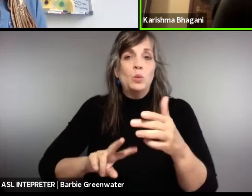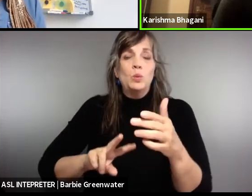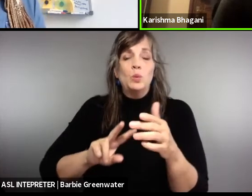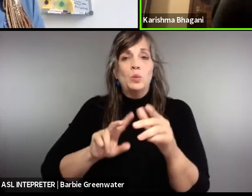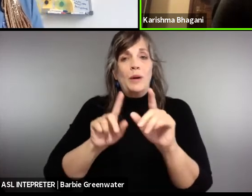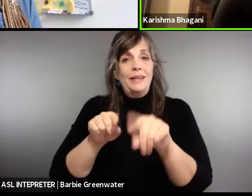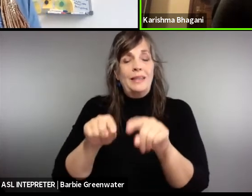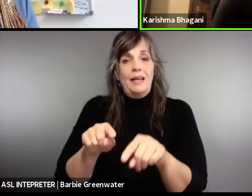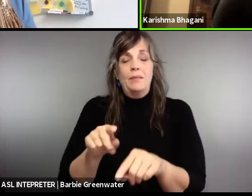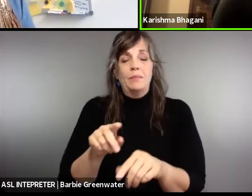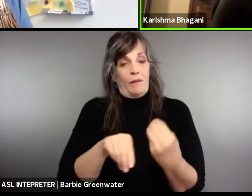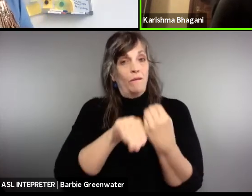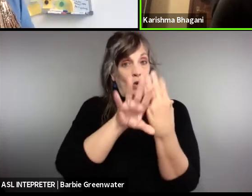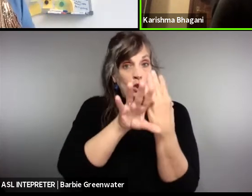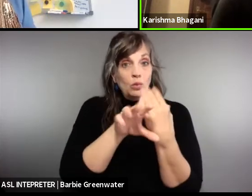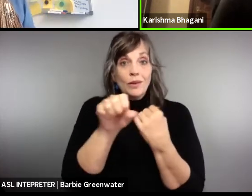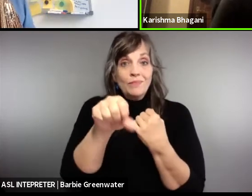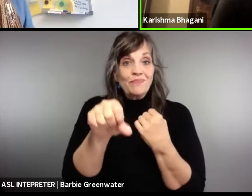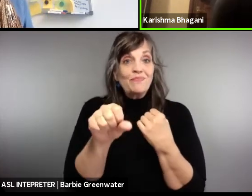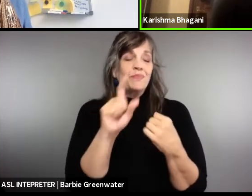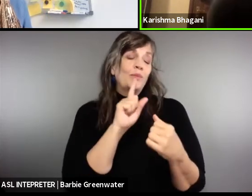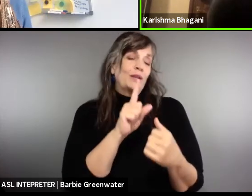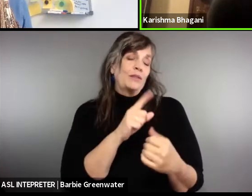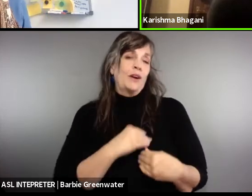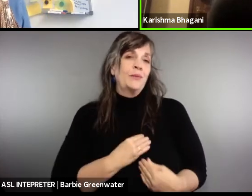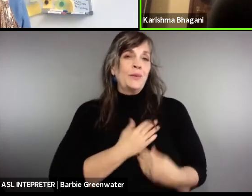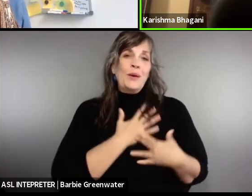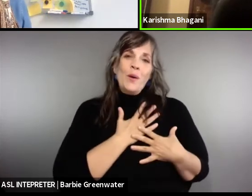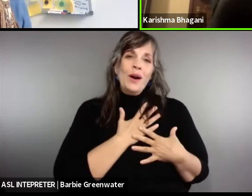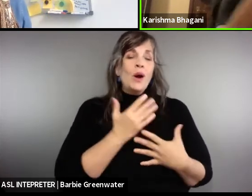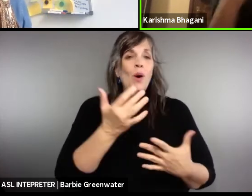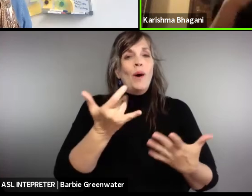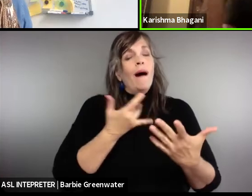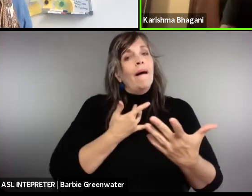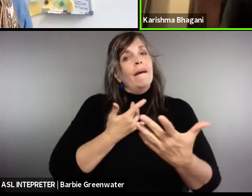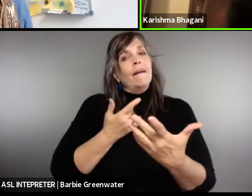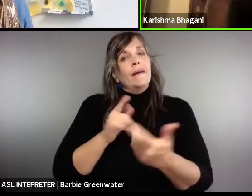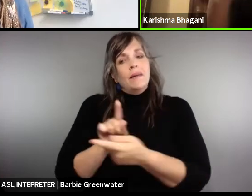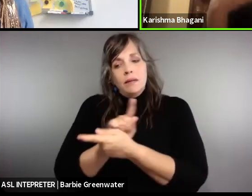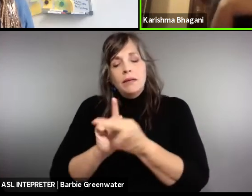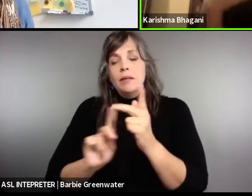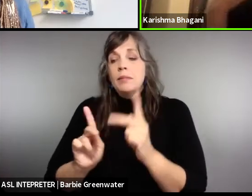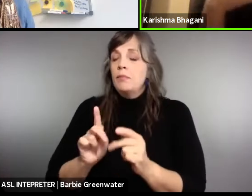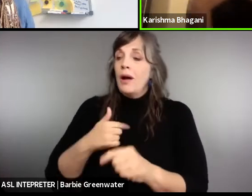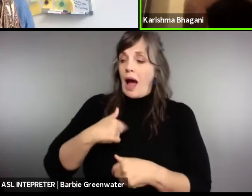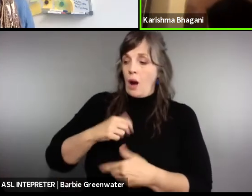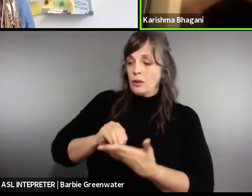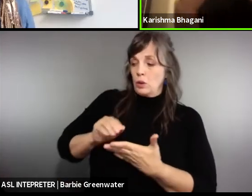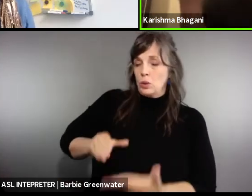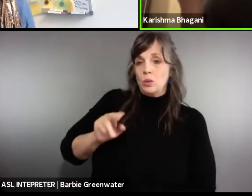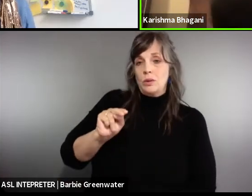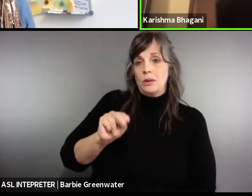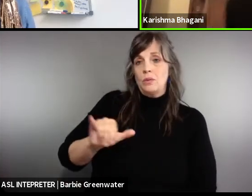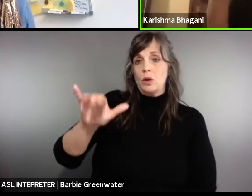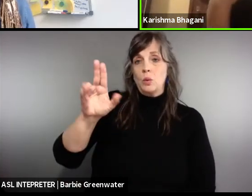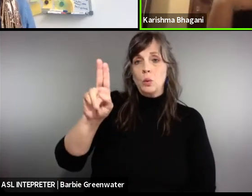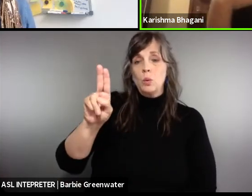was very rewarding because I got to connect with people, having been a student at NYU I got a chance to connect with folks